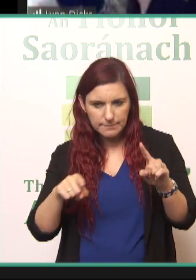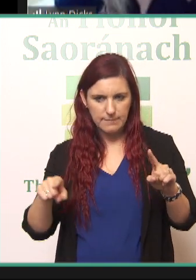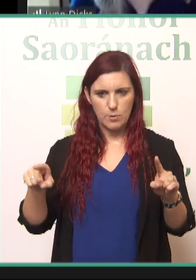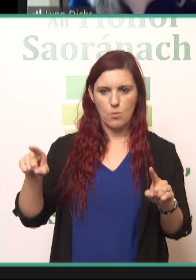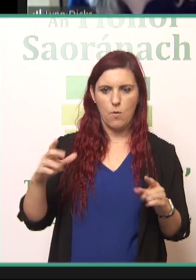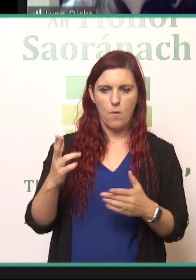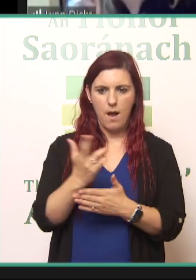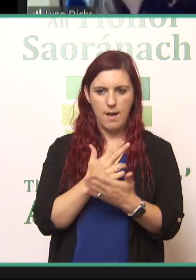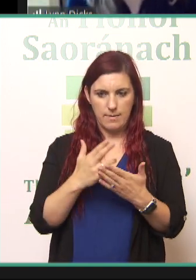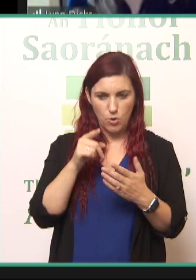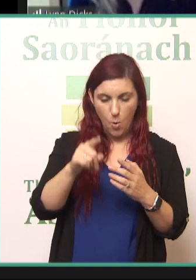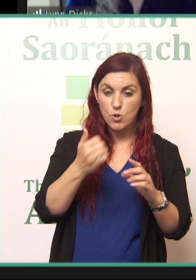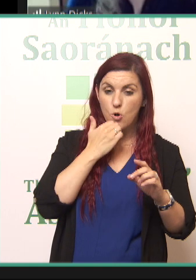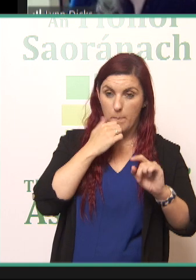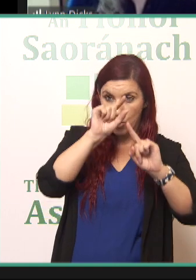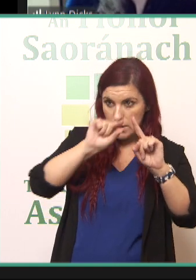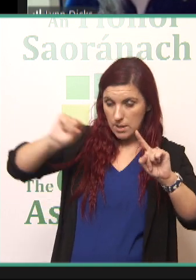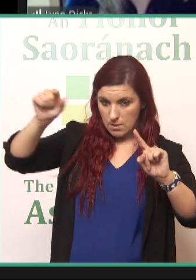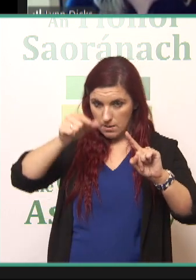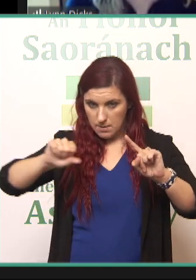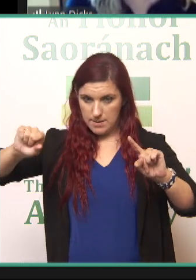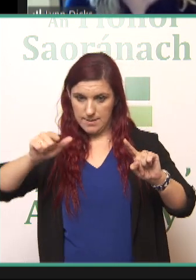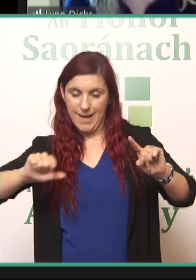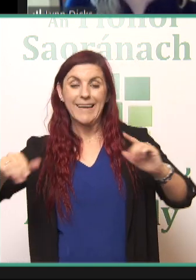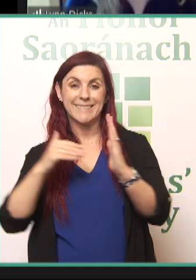there but actually that reflects a figure in a scientific paper that was published in nature